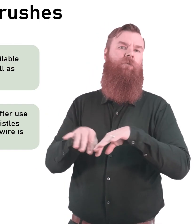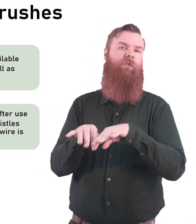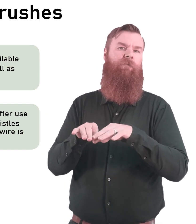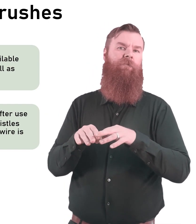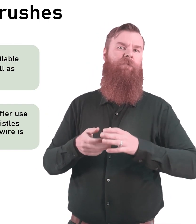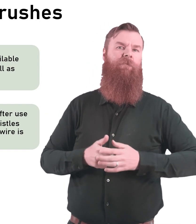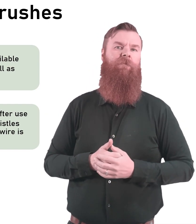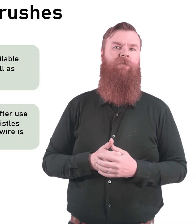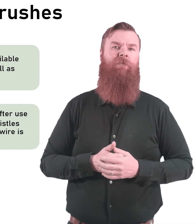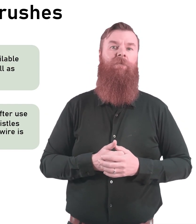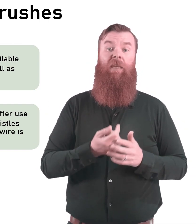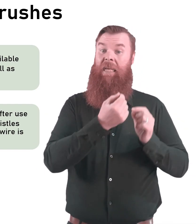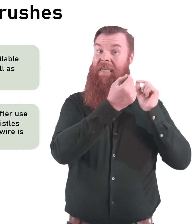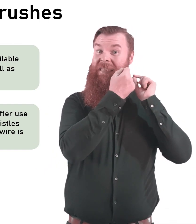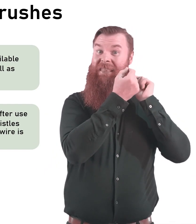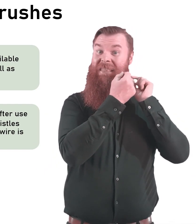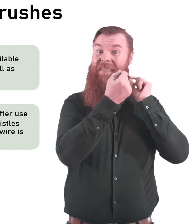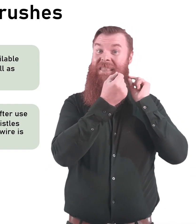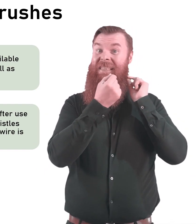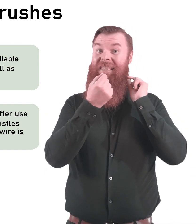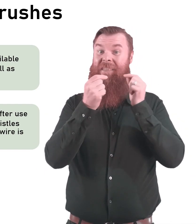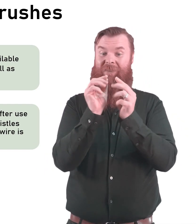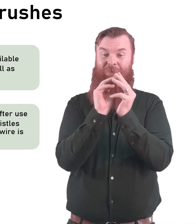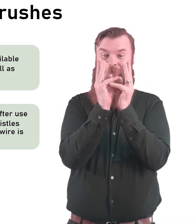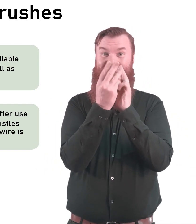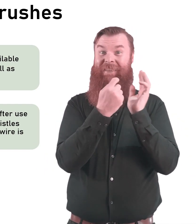Clean the bristles with water after each use.